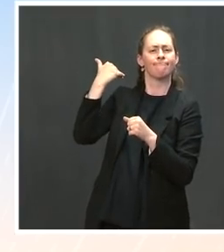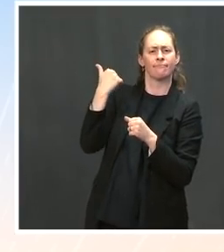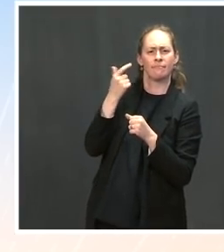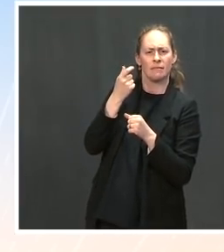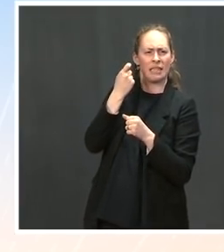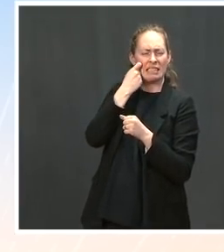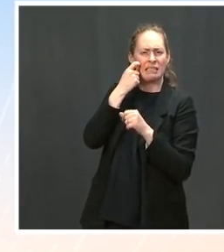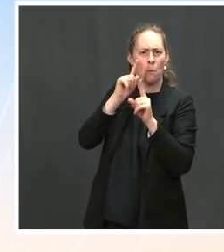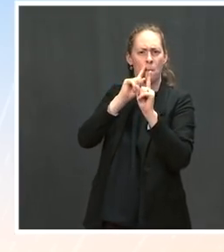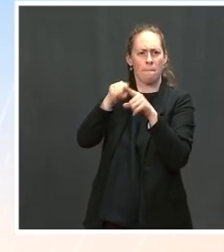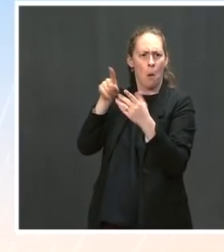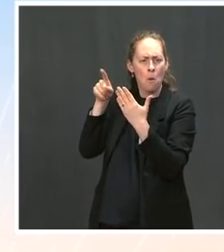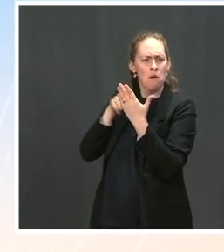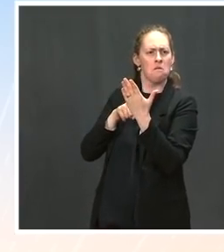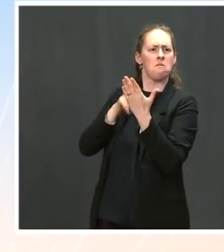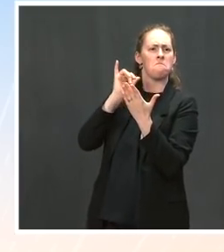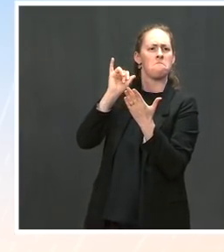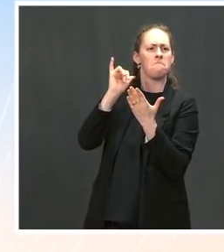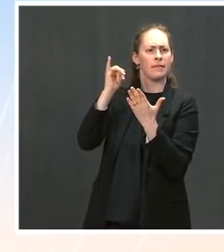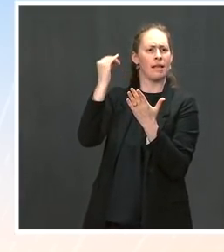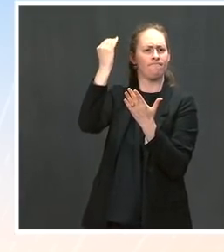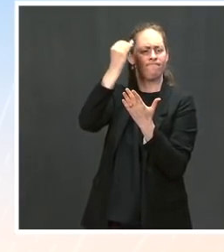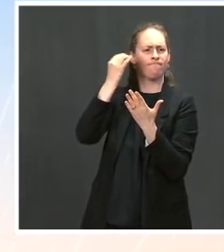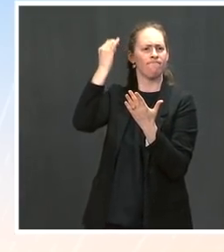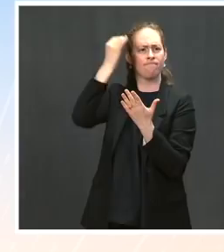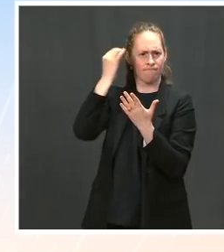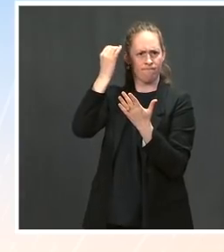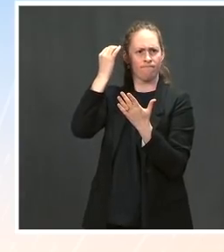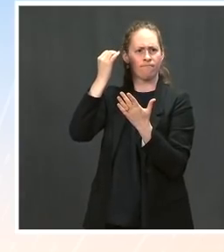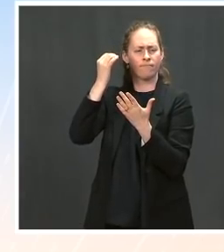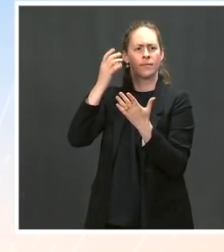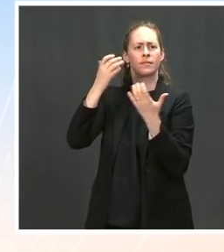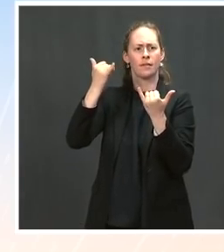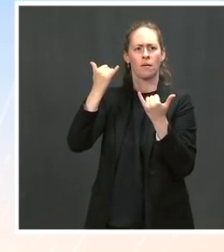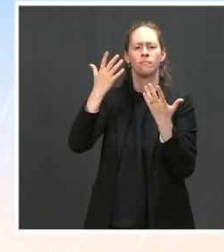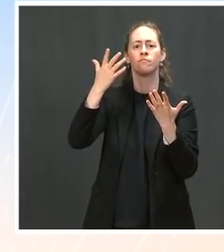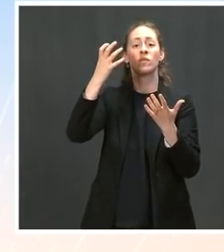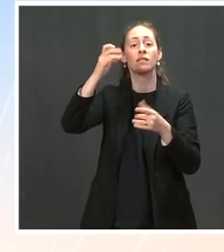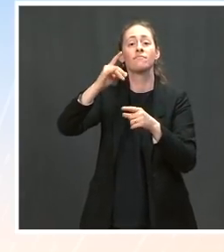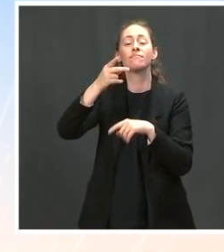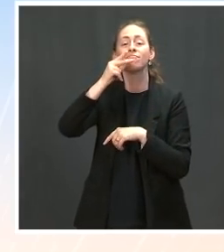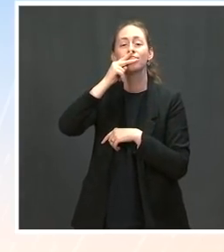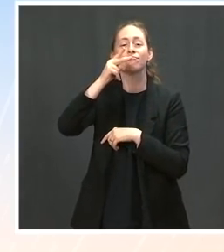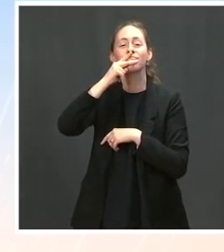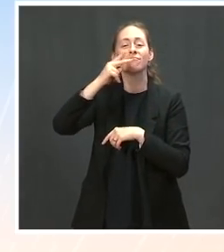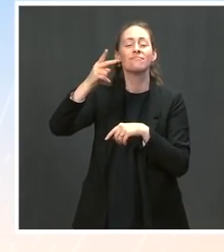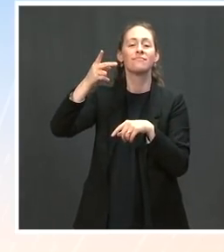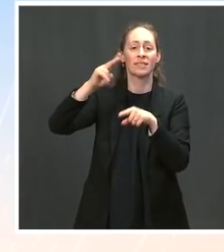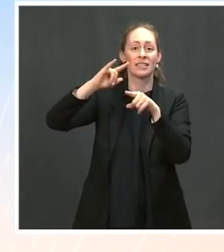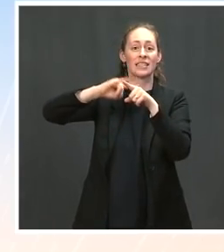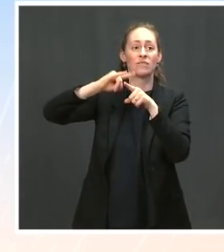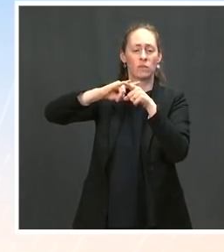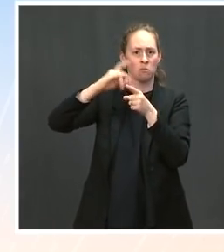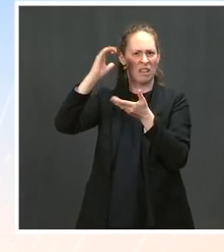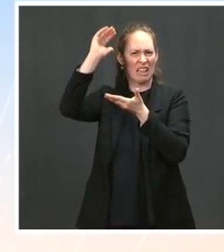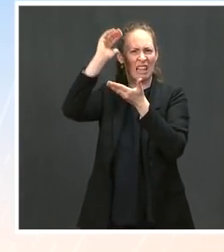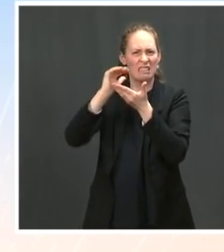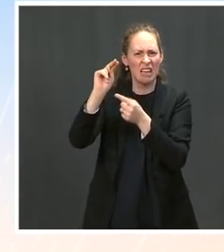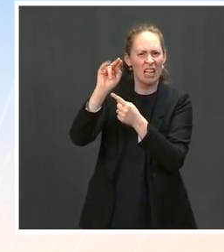reducing the amount of nicotine that could be in cigarettes and also restricting or banning menthol cigarettes altogether.